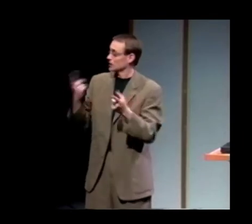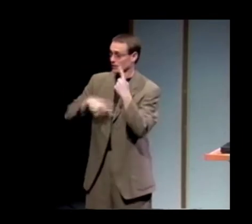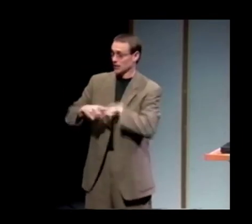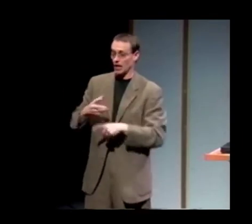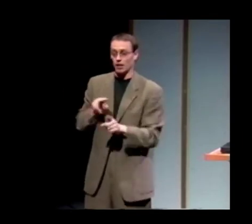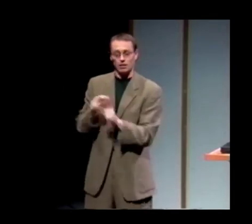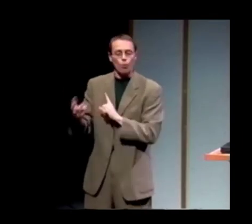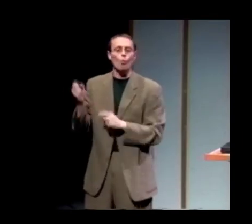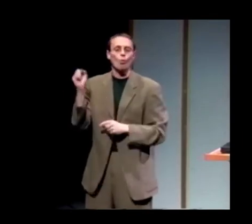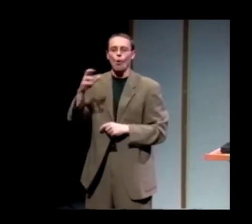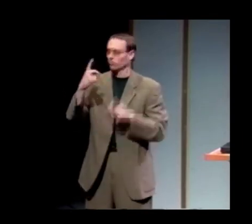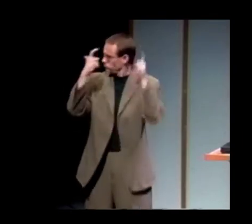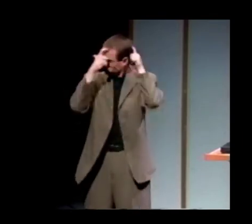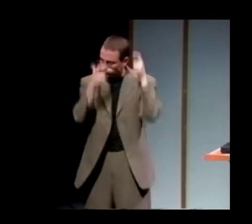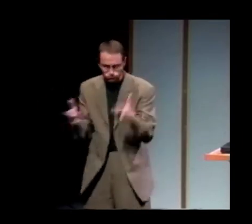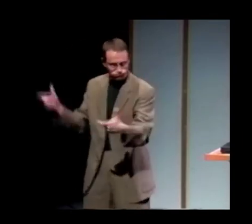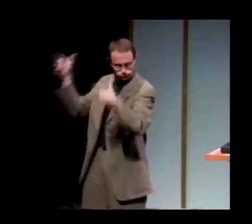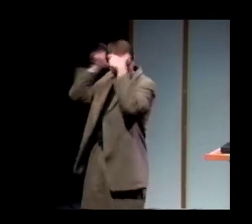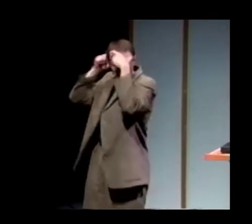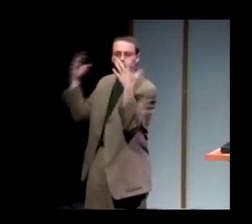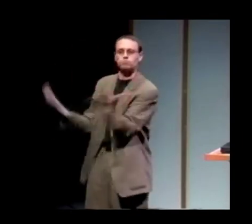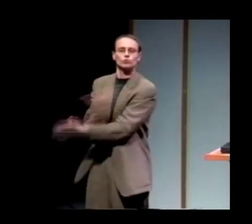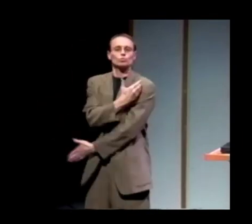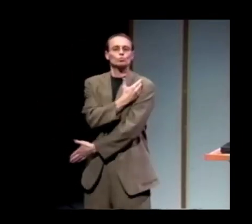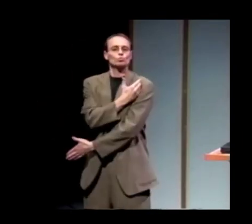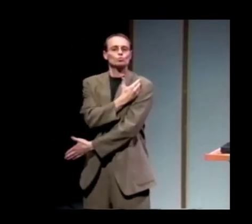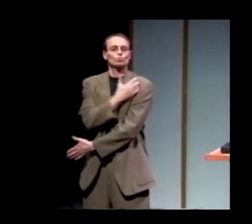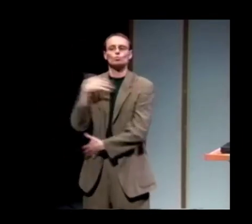HE CAUSED THAT PARADIGM SHIFT.